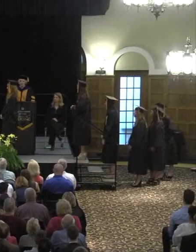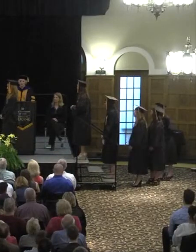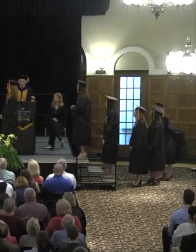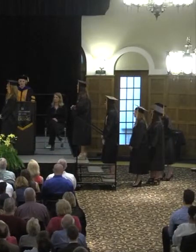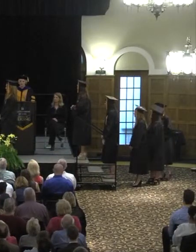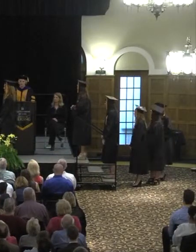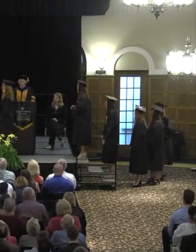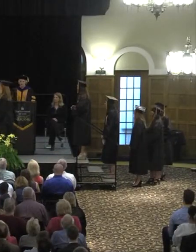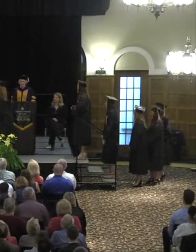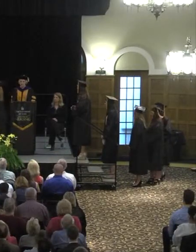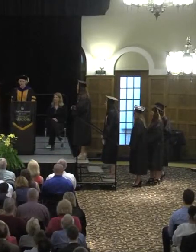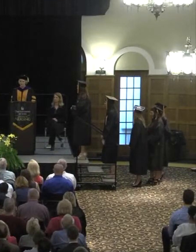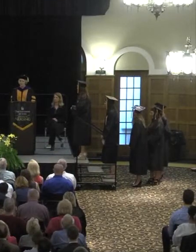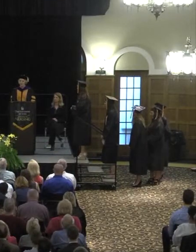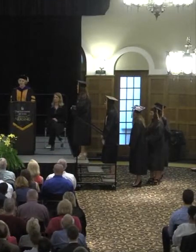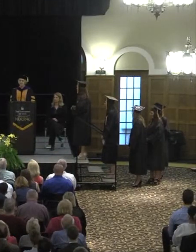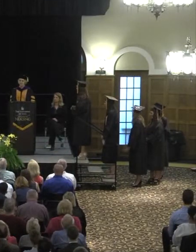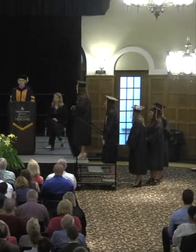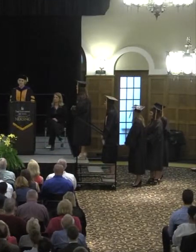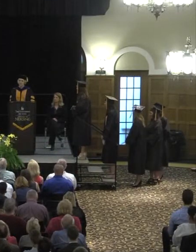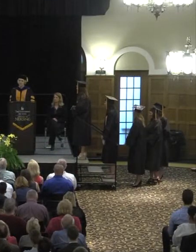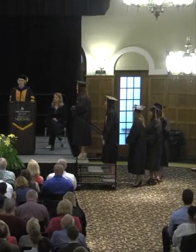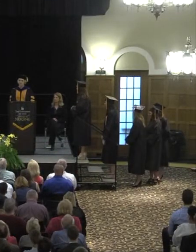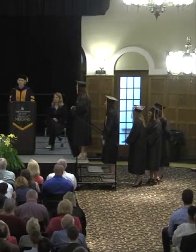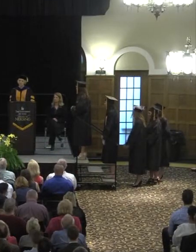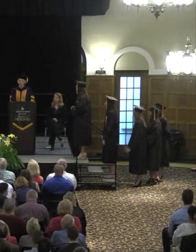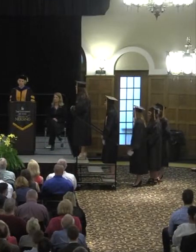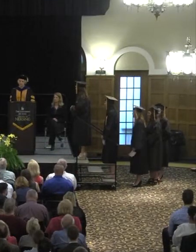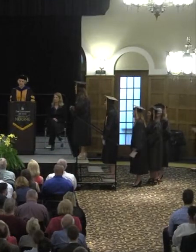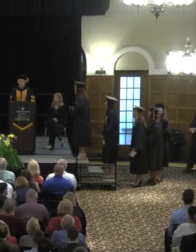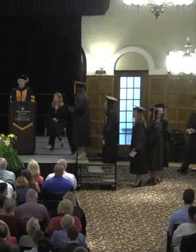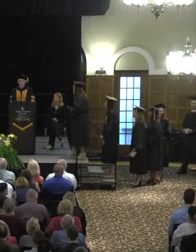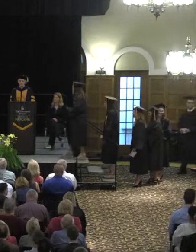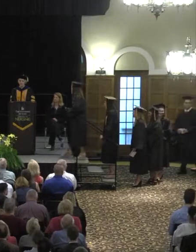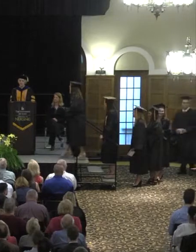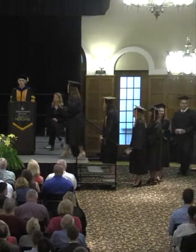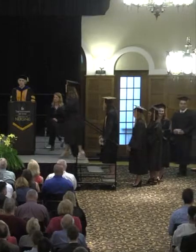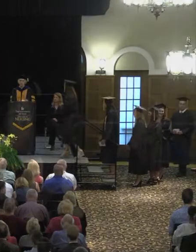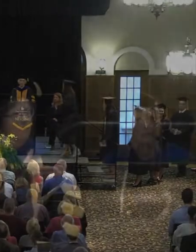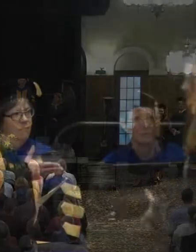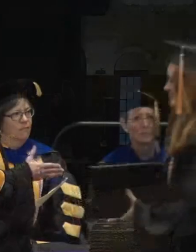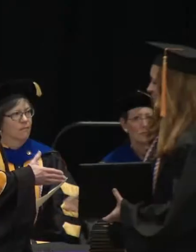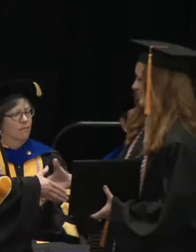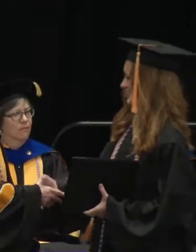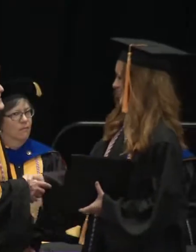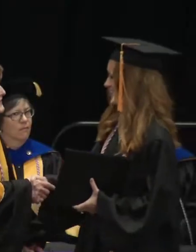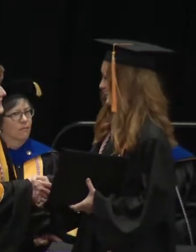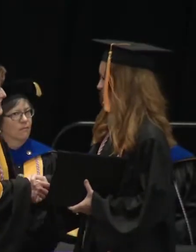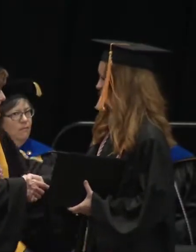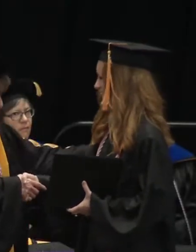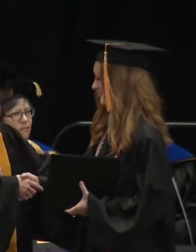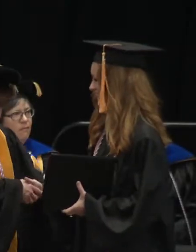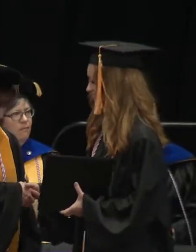Lauren Jacobson, BSN, Bachelor of Science in Nursing, with Honors in Nursing.